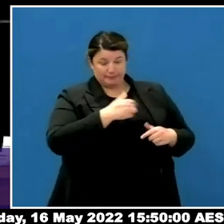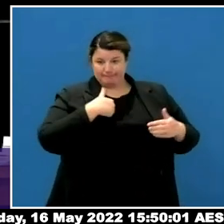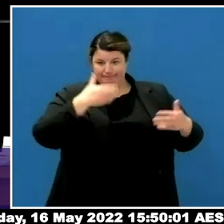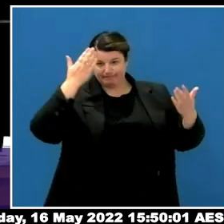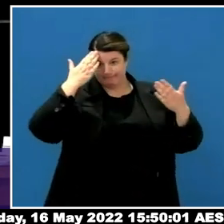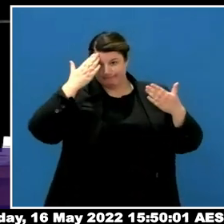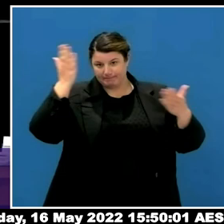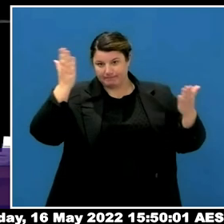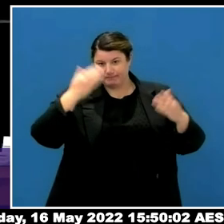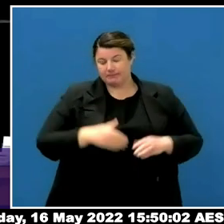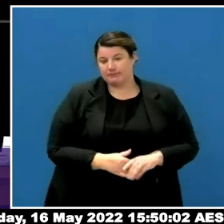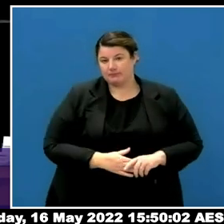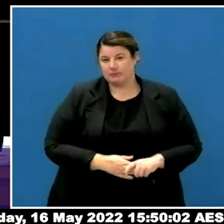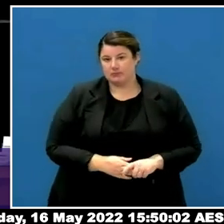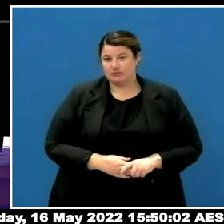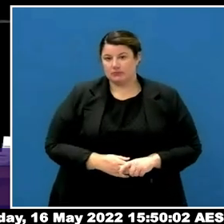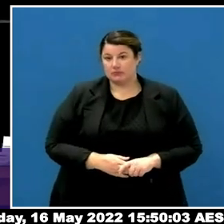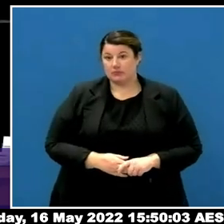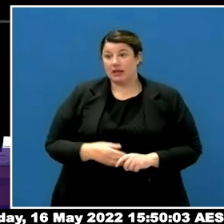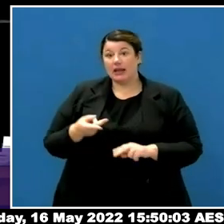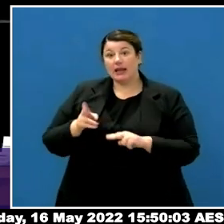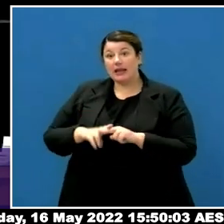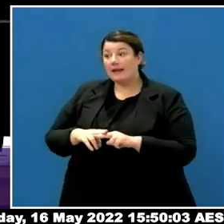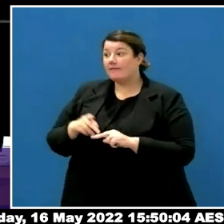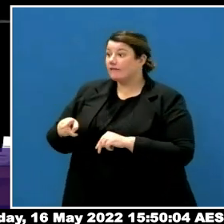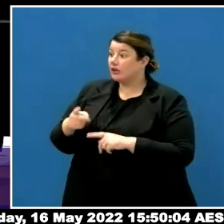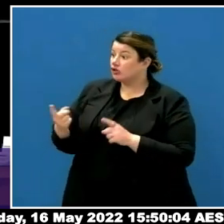No. MR FOGARTY: How would you find out?